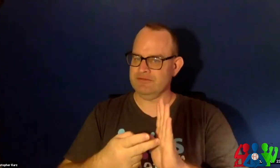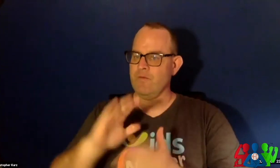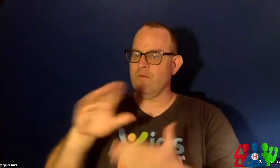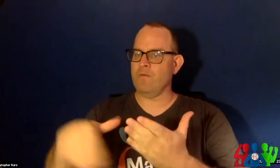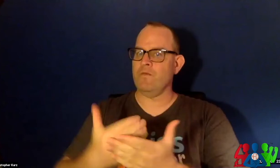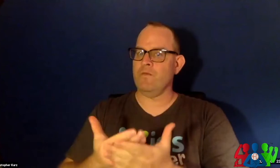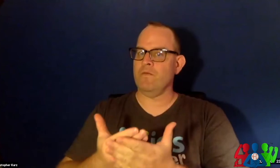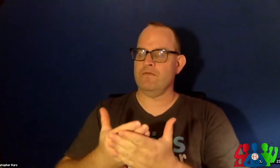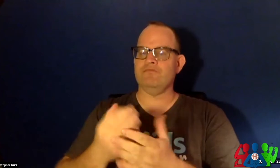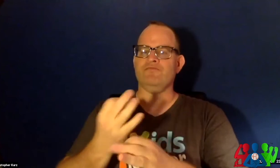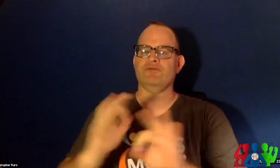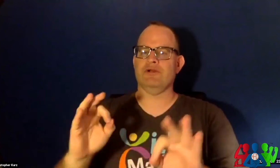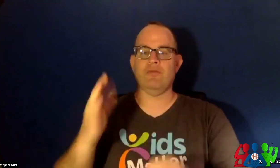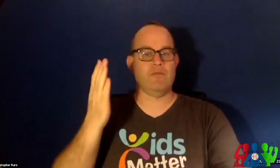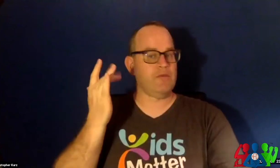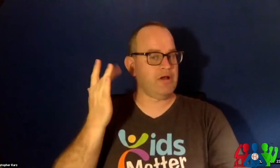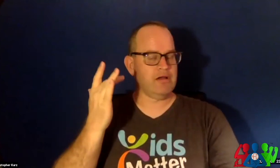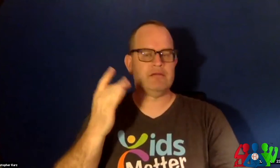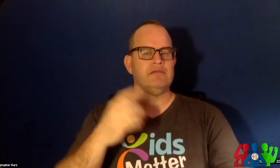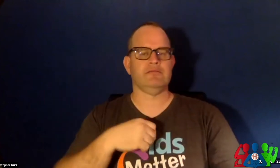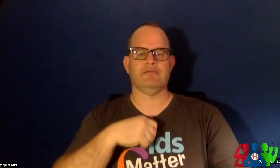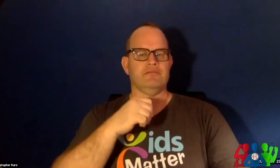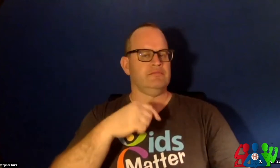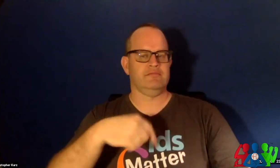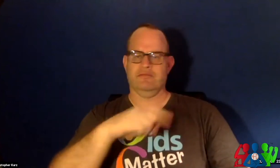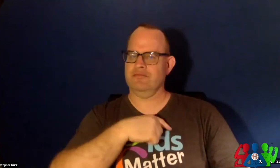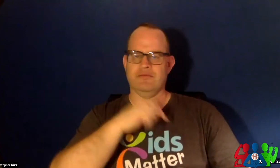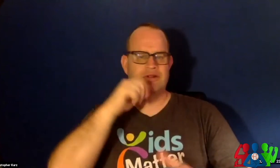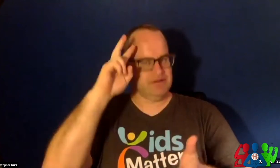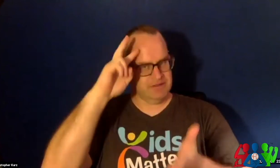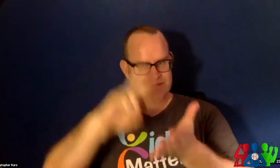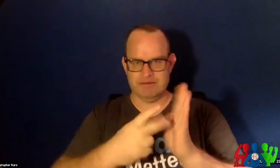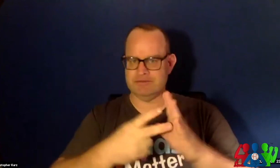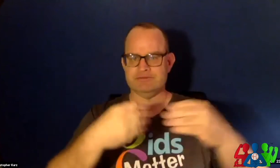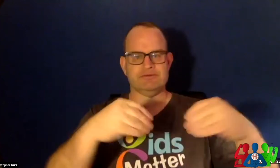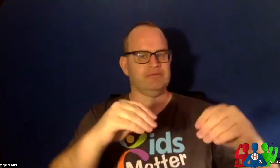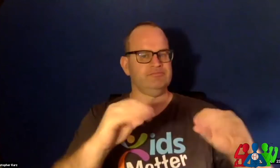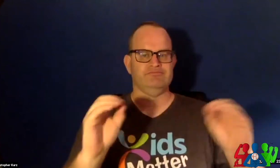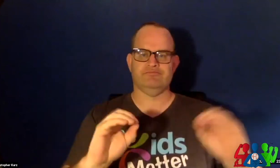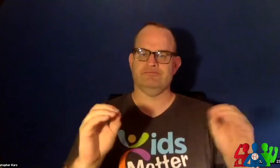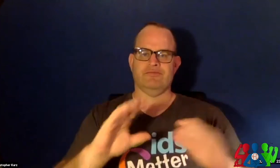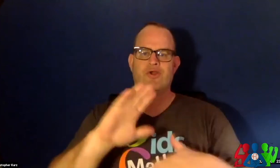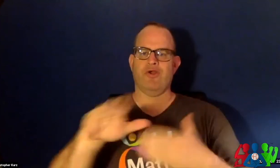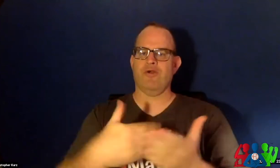principles that I mentioned earlier are followed.